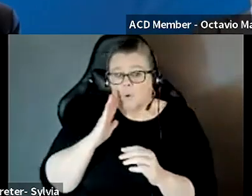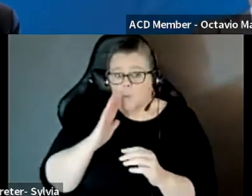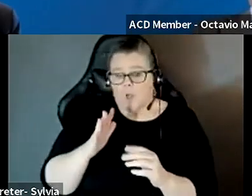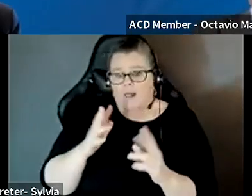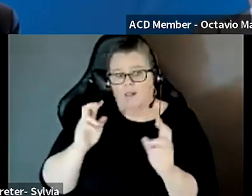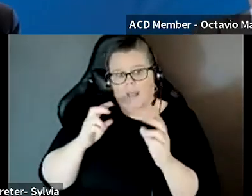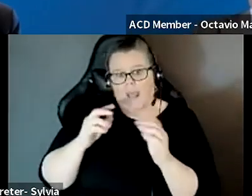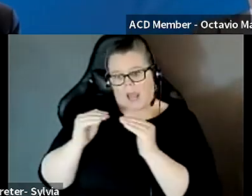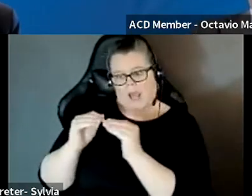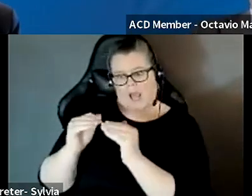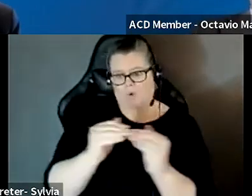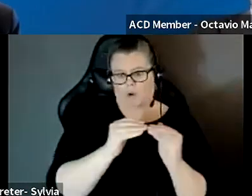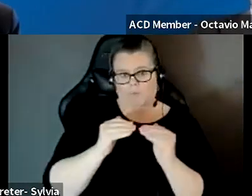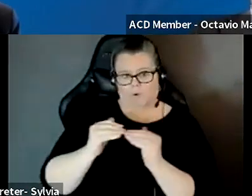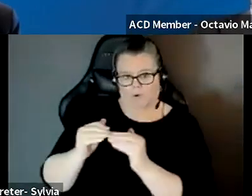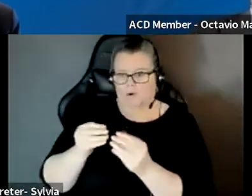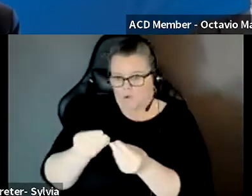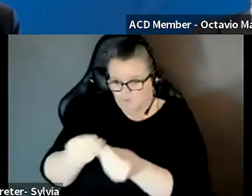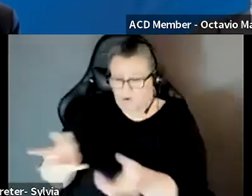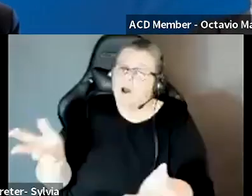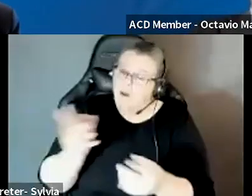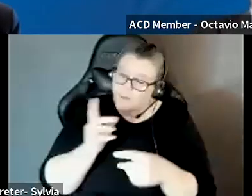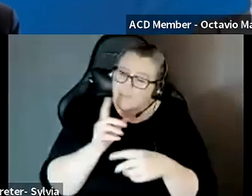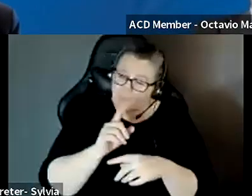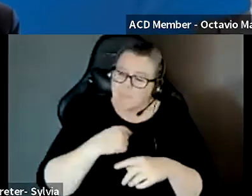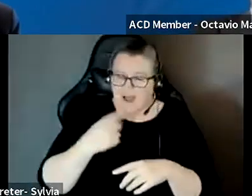I also see a lot of barriers, as I think you do,